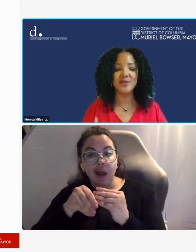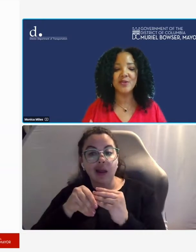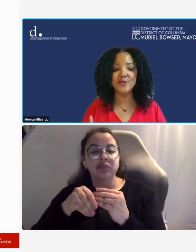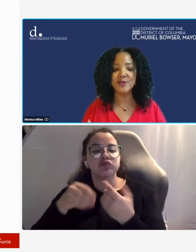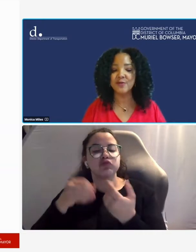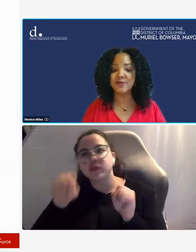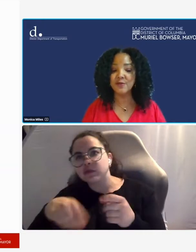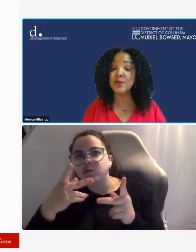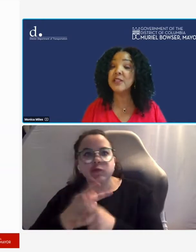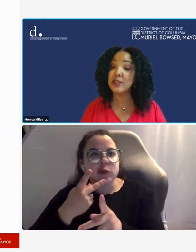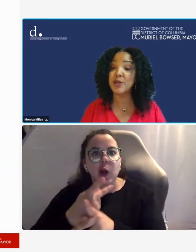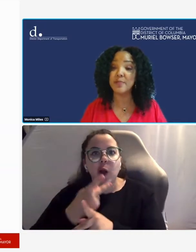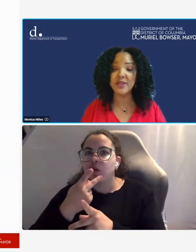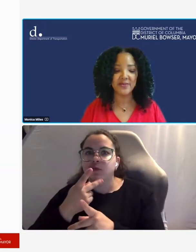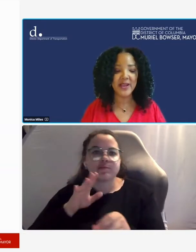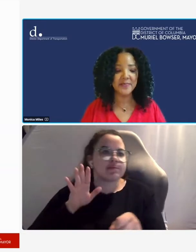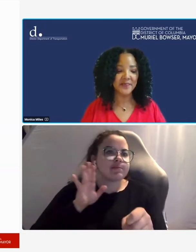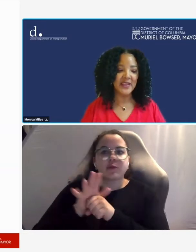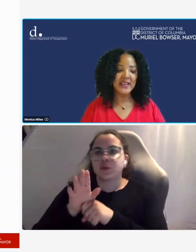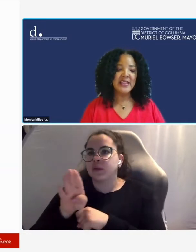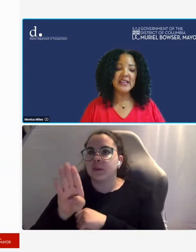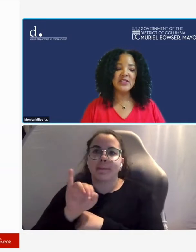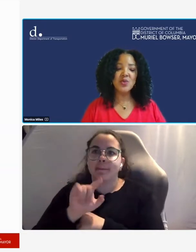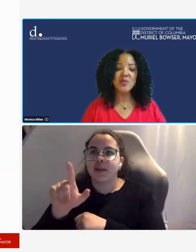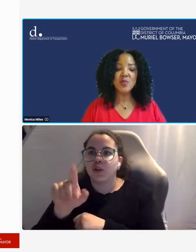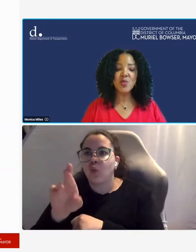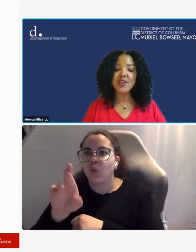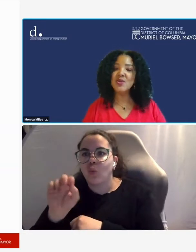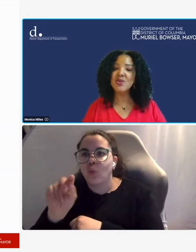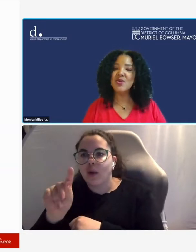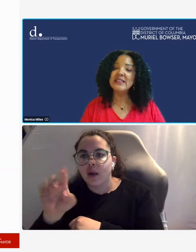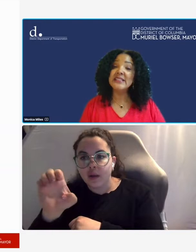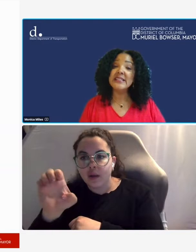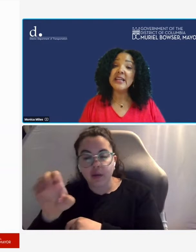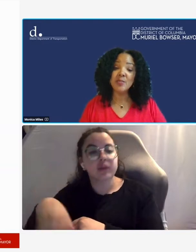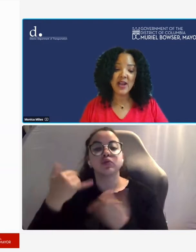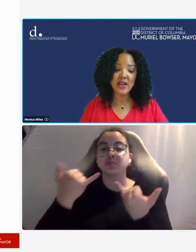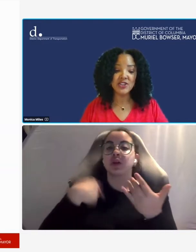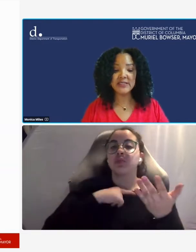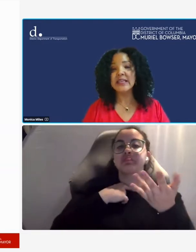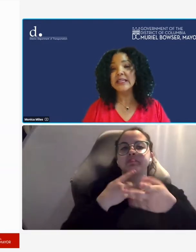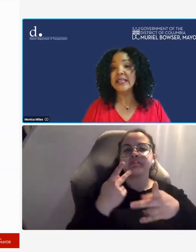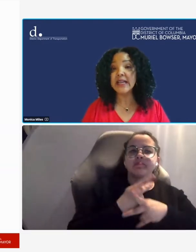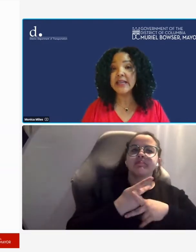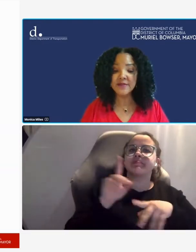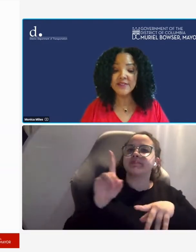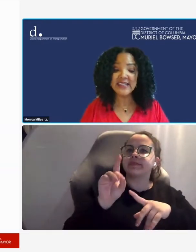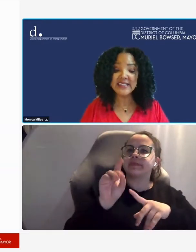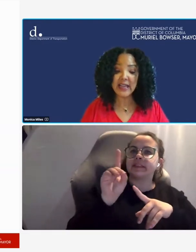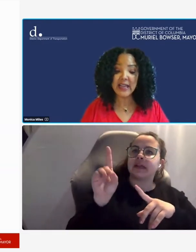your your fully loaded billing rate okay so when working on ddot projects 9 out of 10 times your